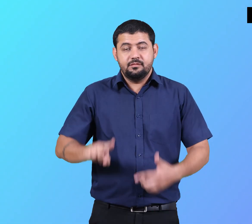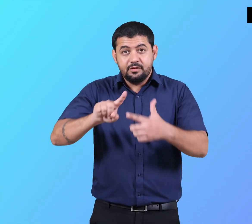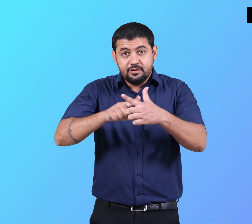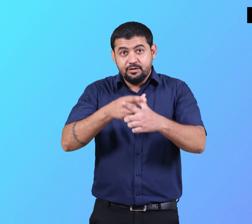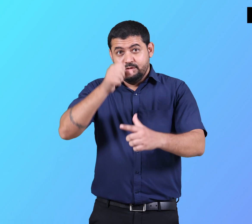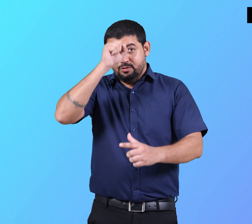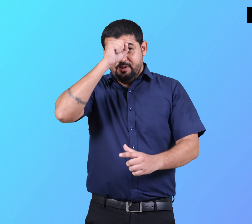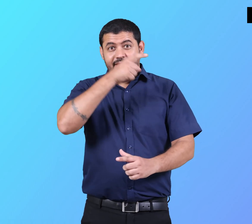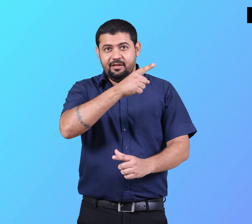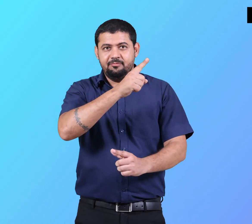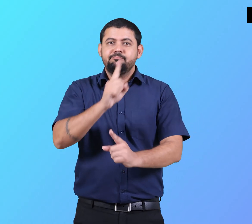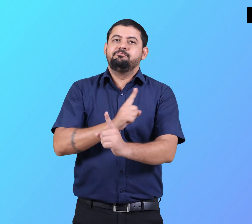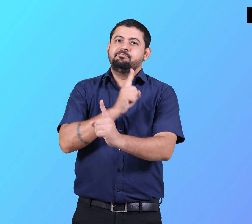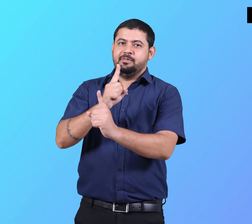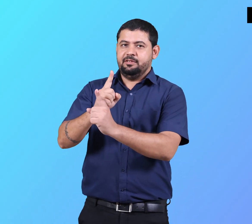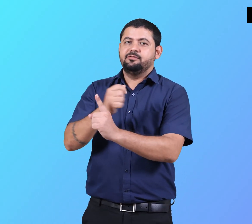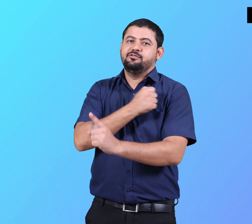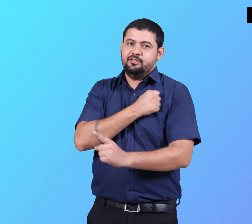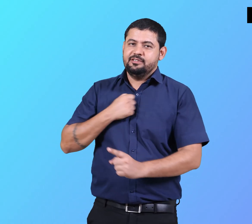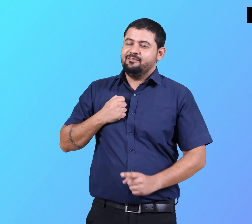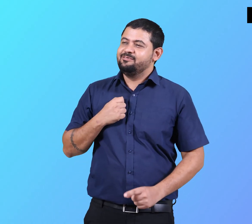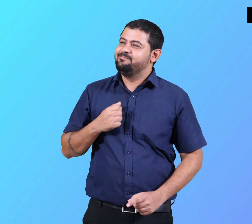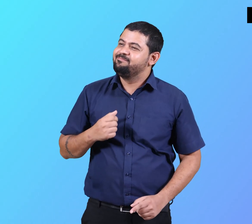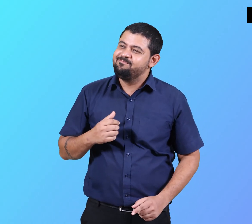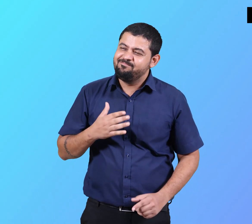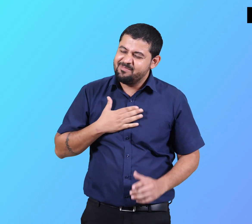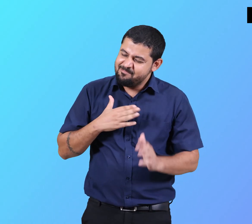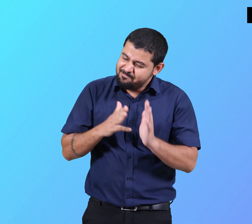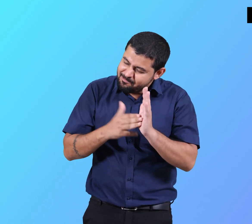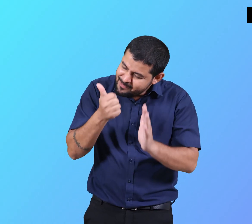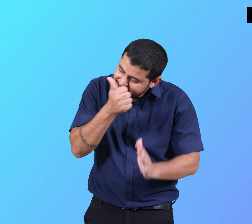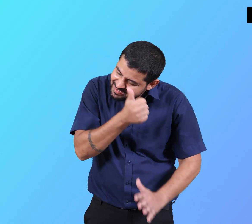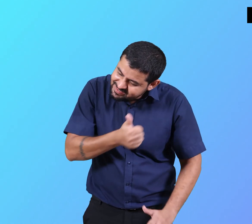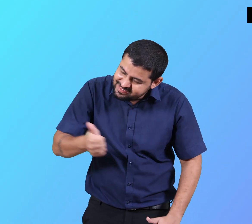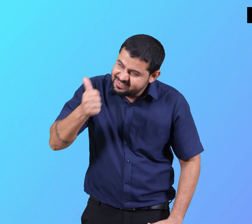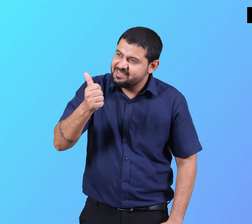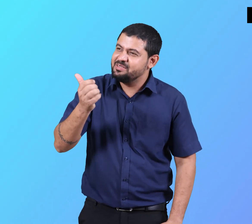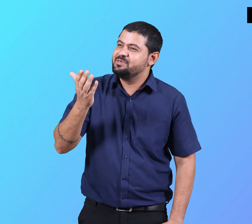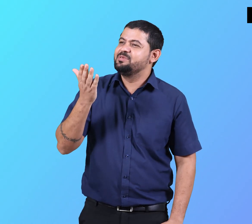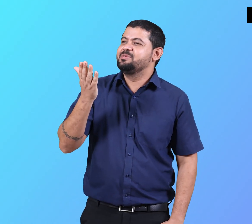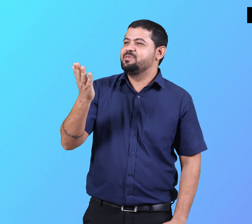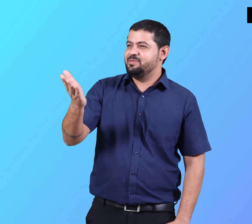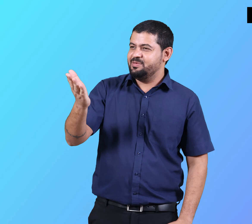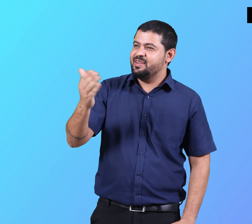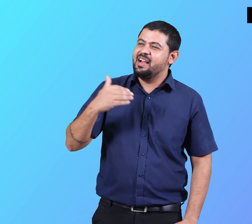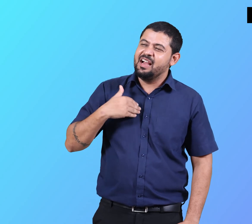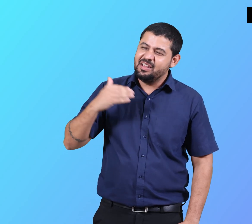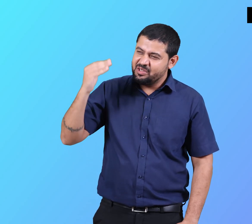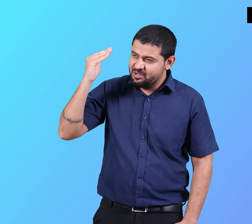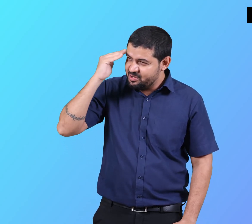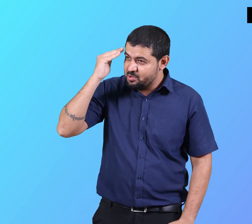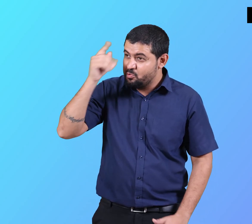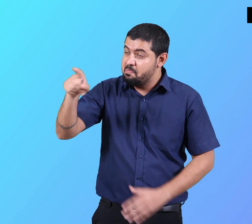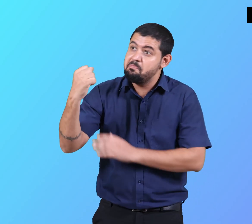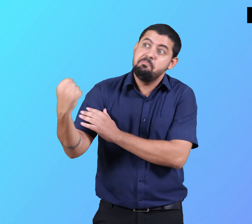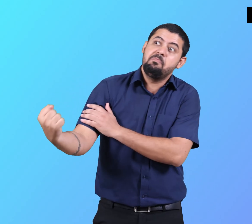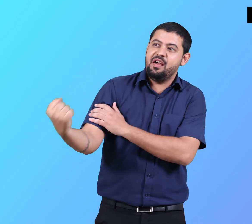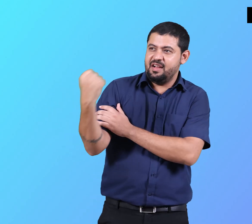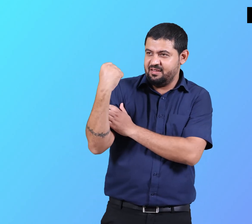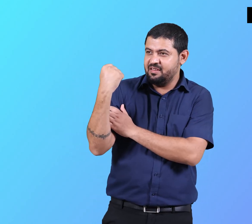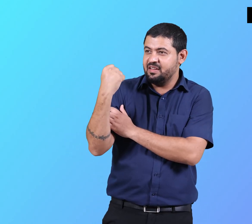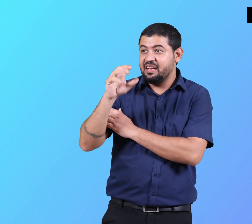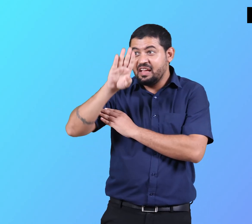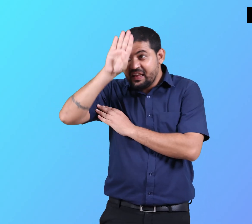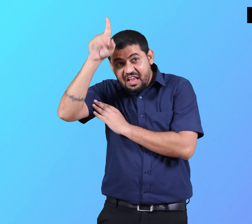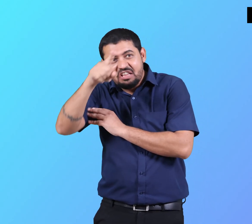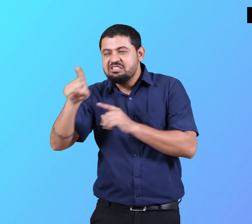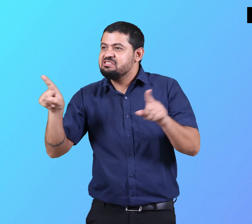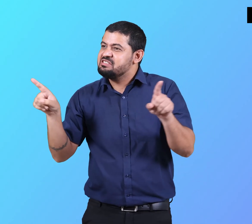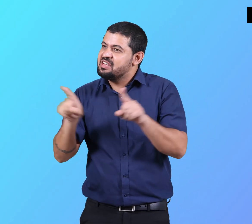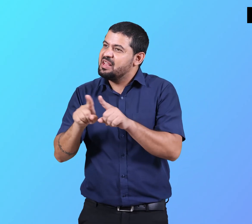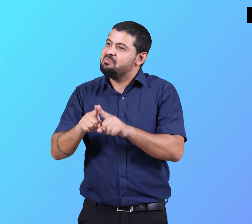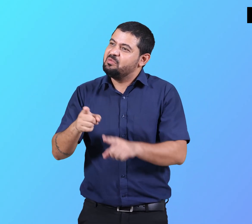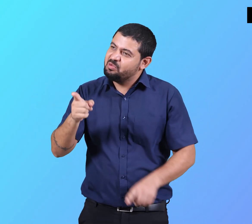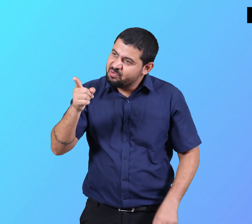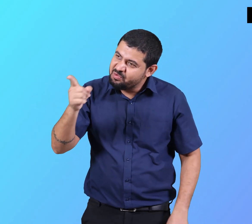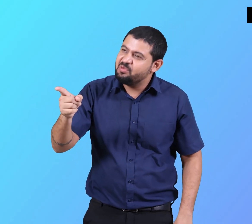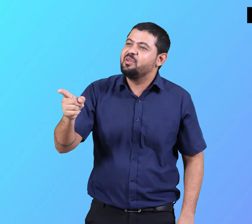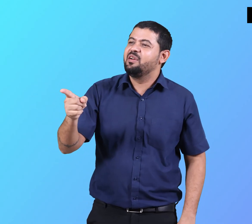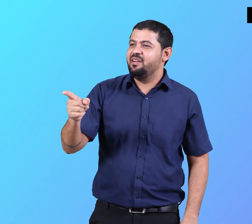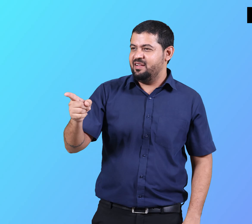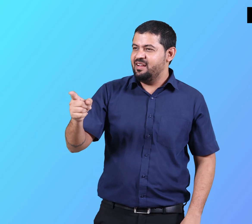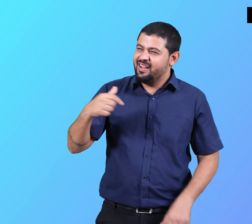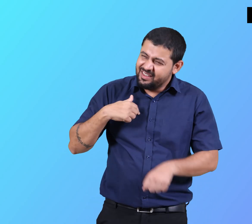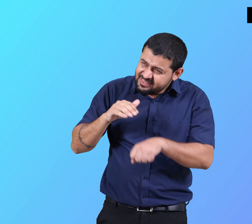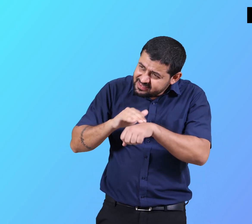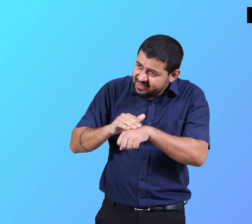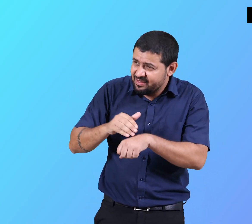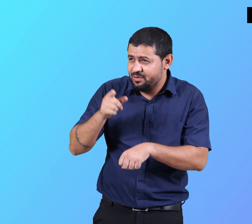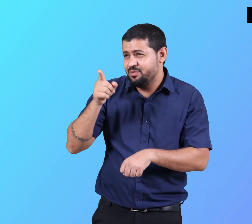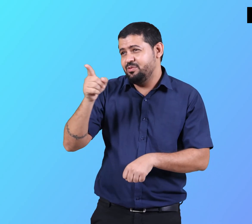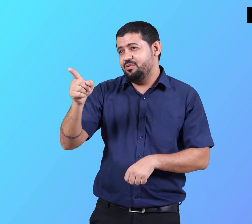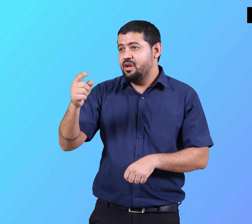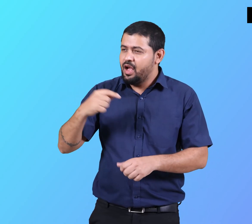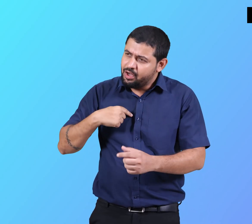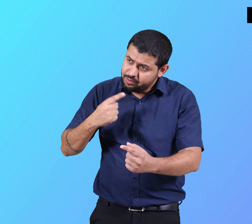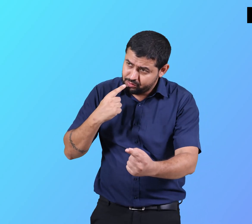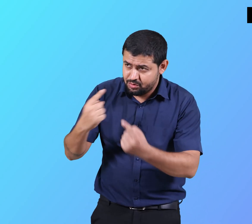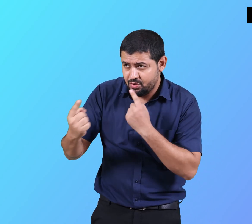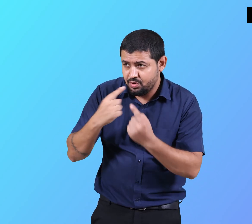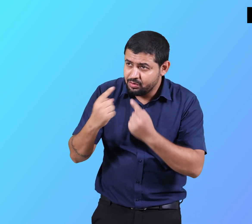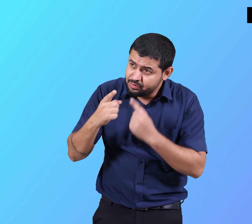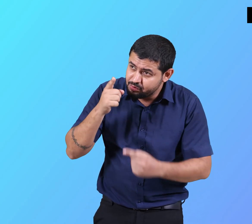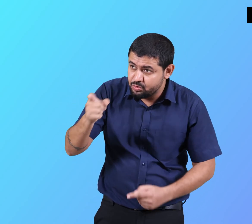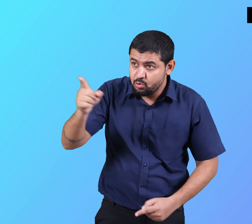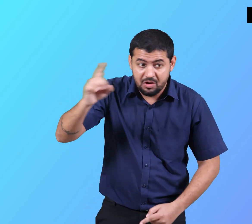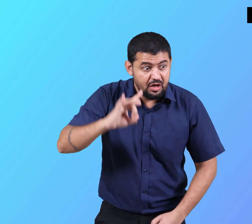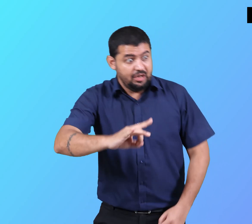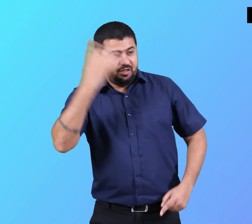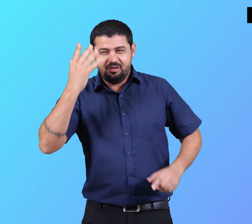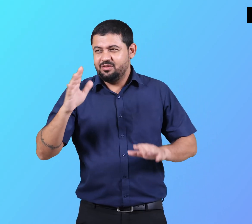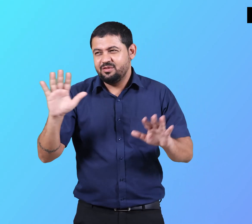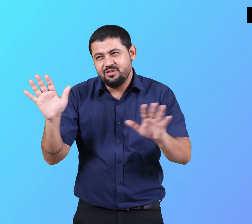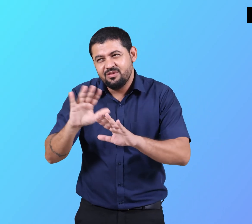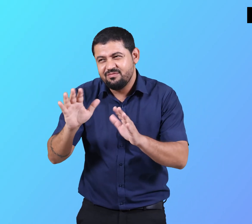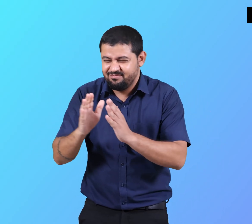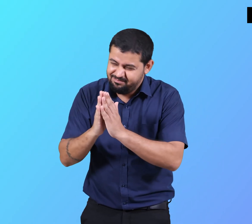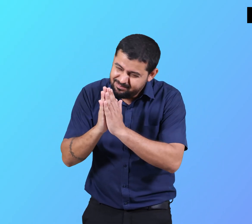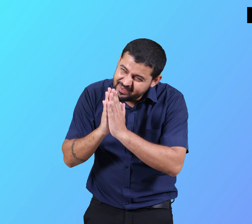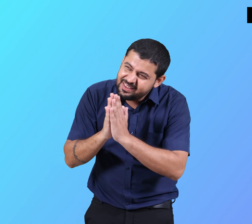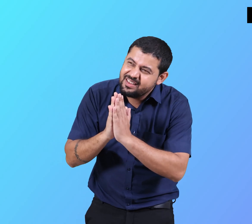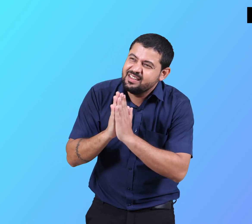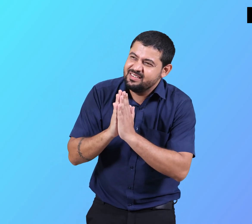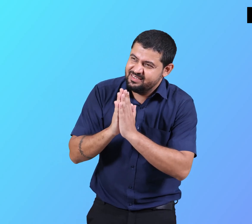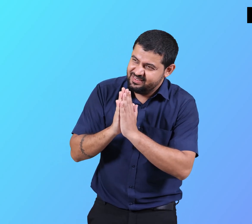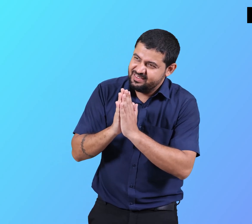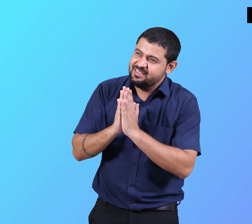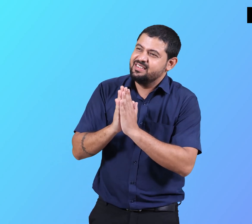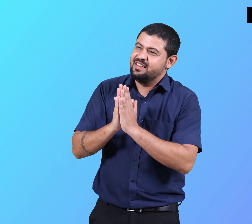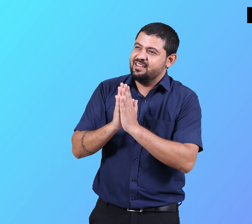Judah went to Joseph and said, “My master, I know you have as much power as the king himself. I am your servant, but I ask you to let me speak plainly to you. Please don’t be angry with me.